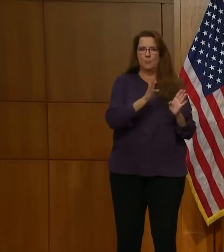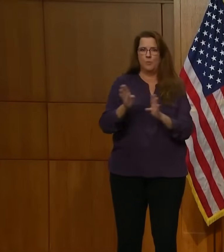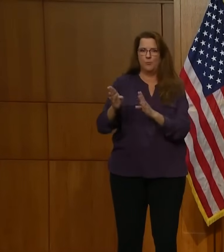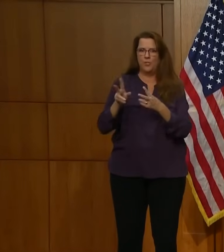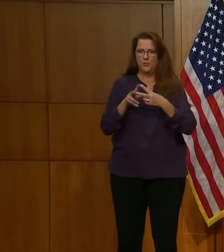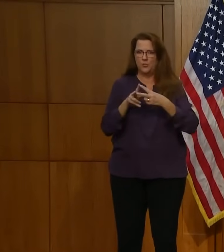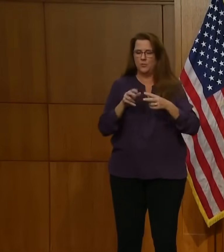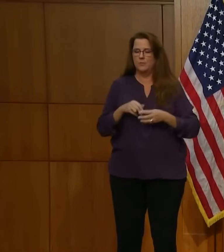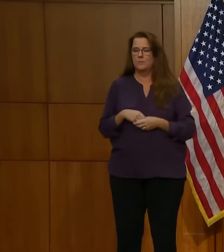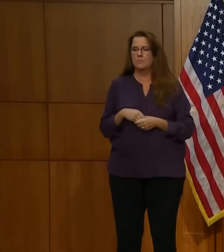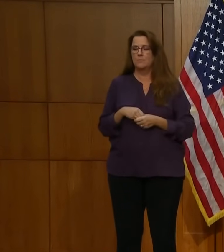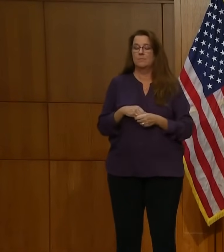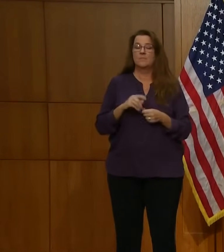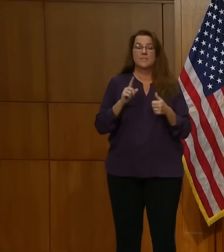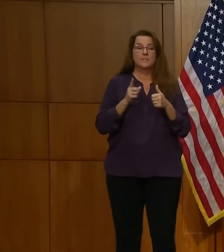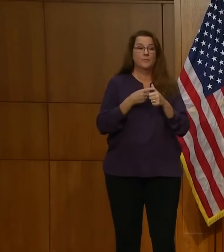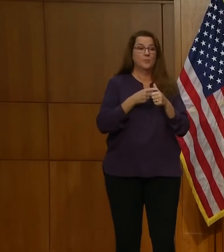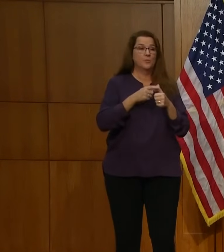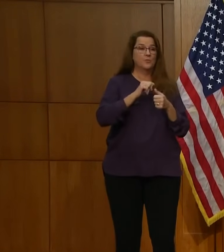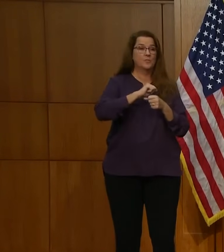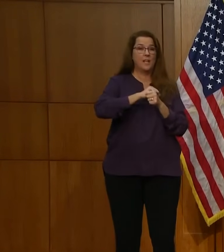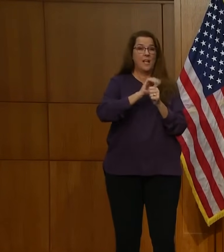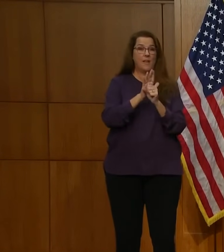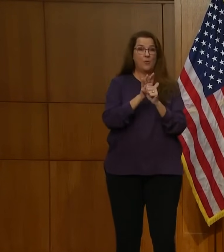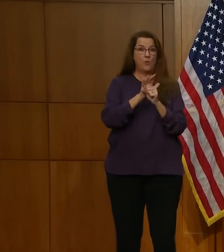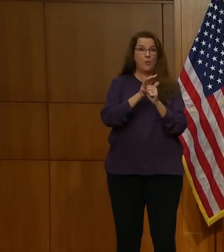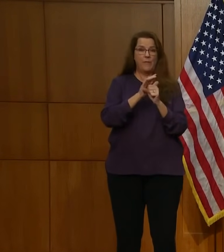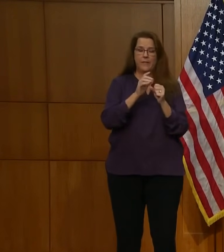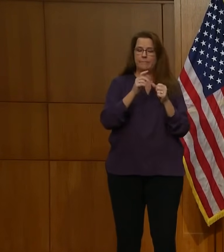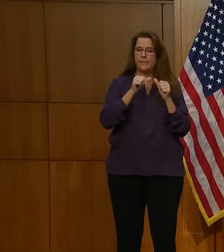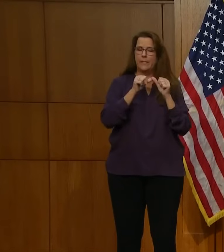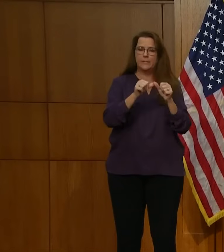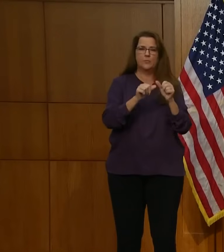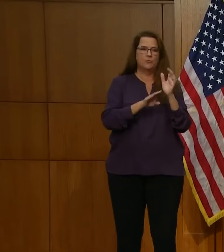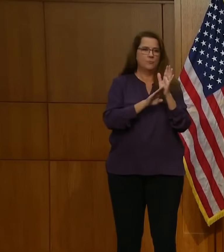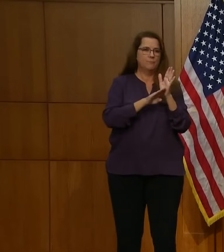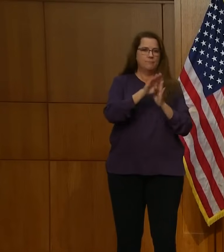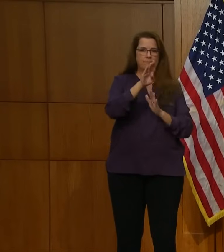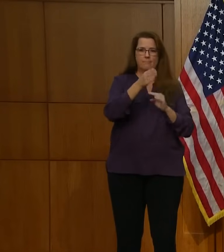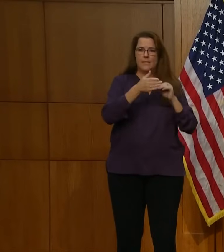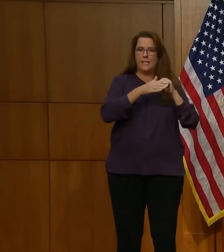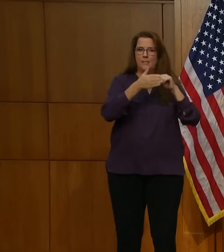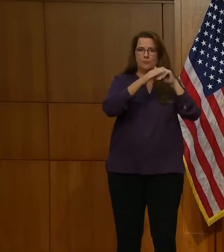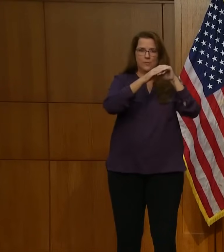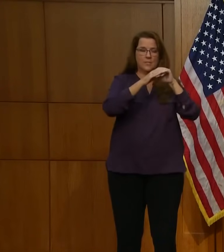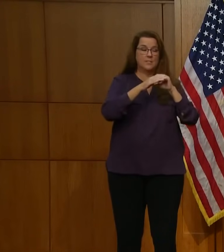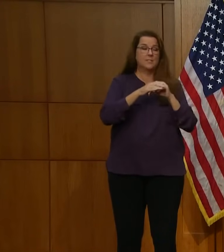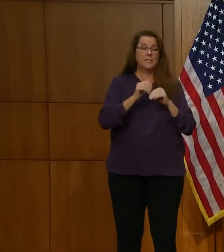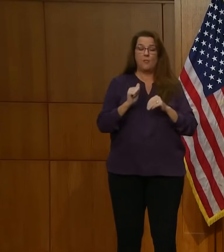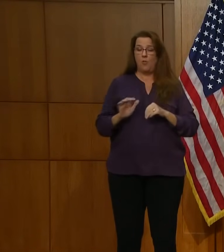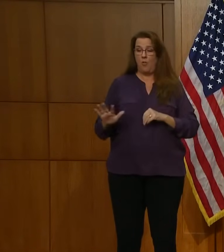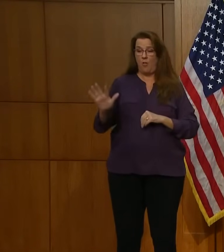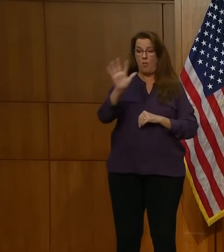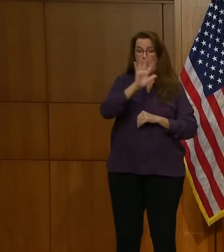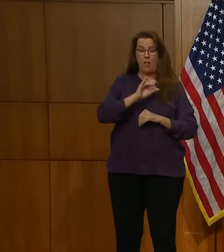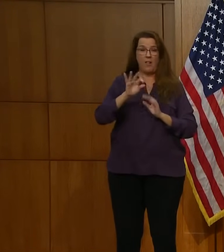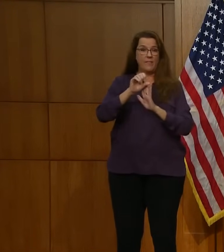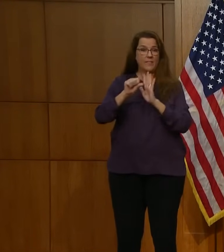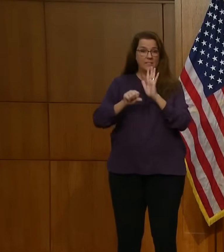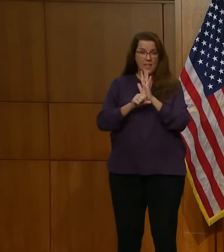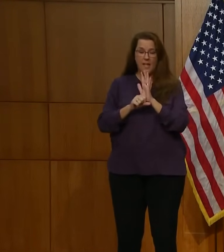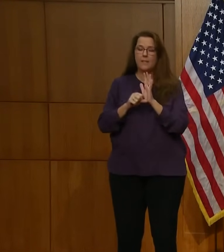PREPARATIONS. FIRST OUR COVID